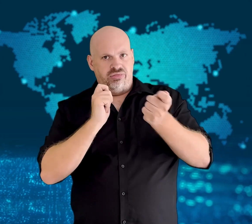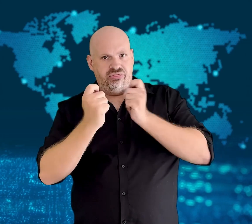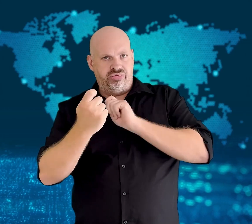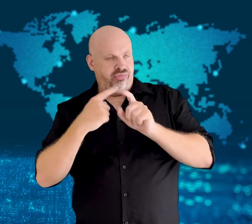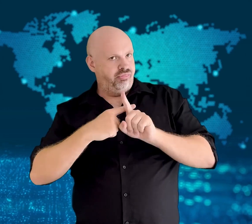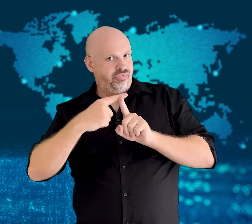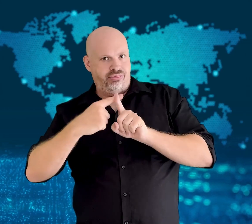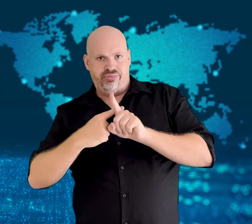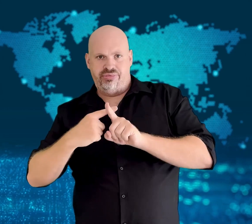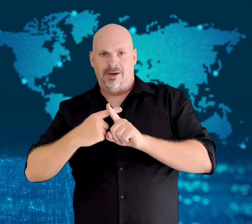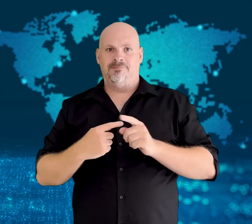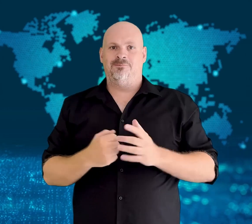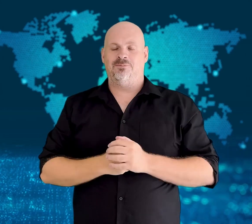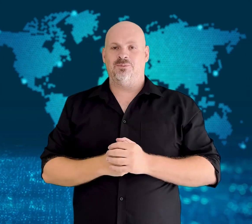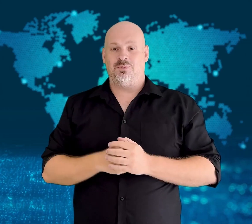climate change.